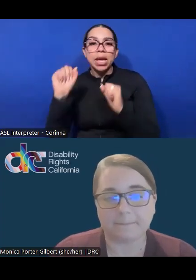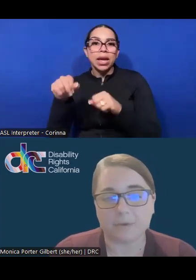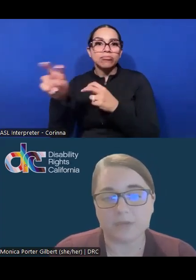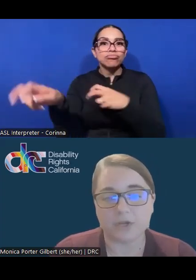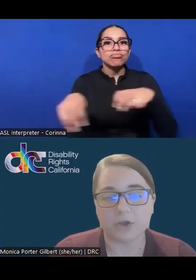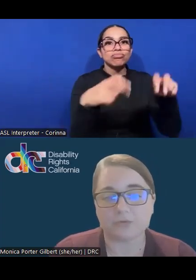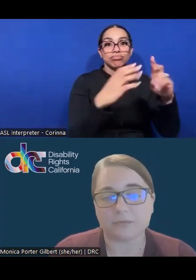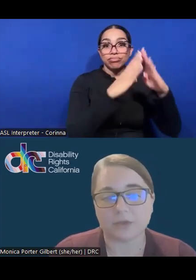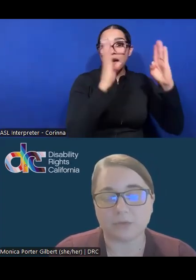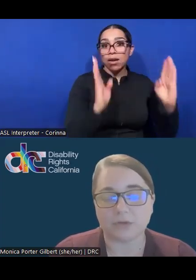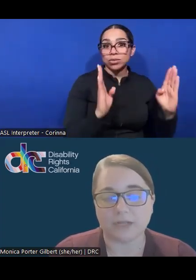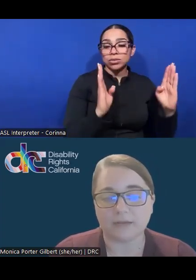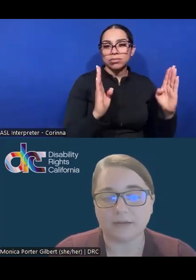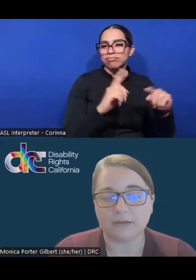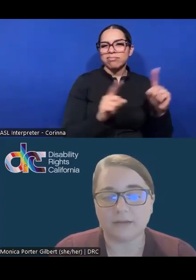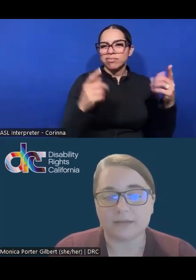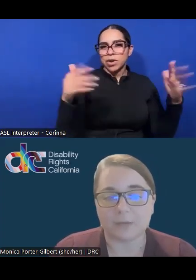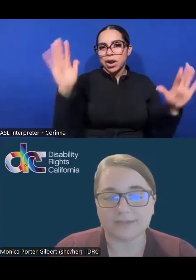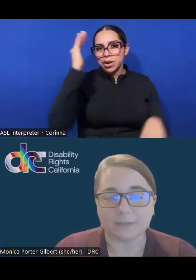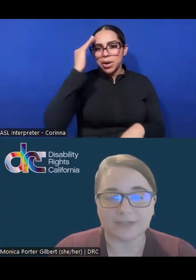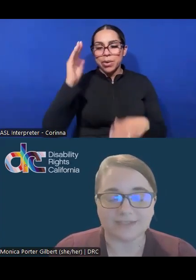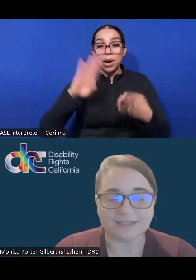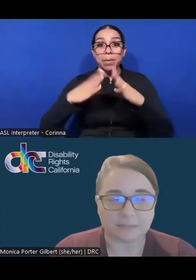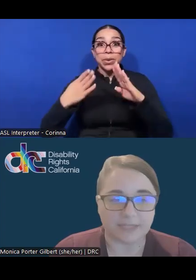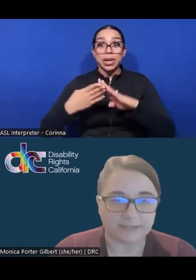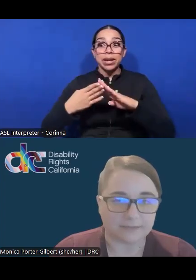But we know from the community that when someone is displaced